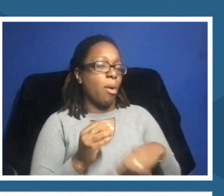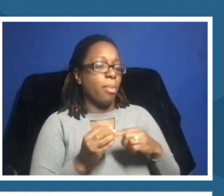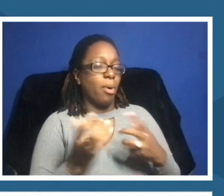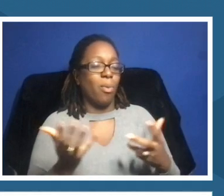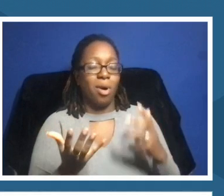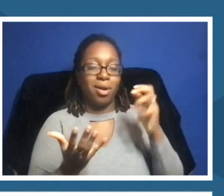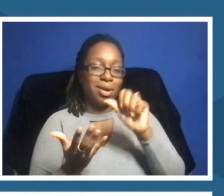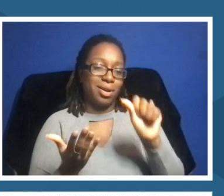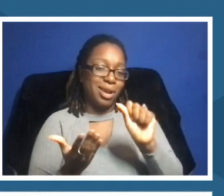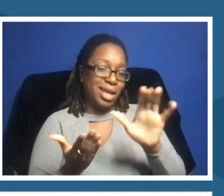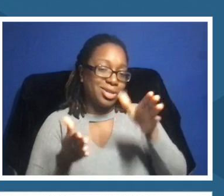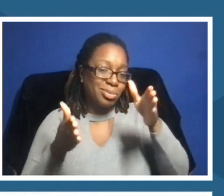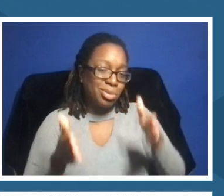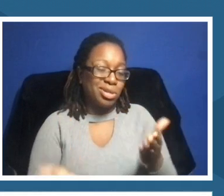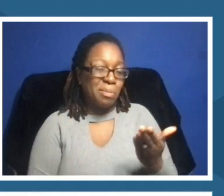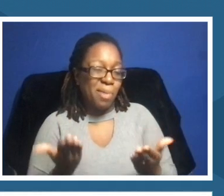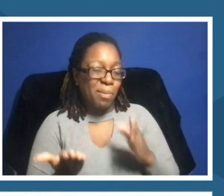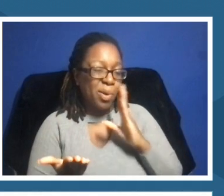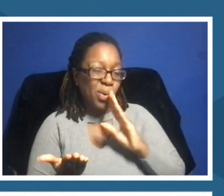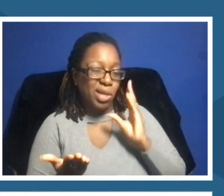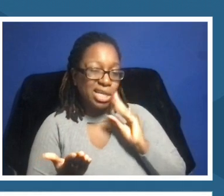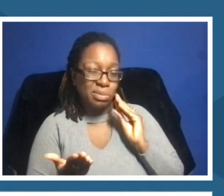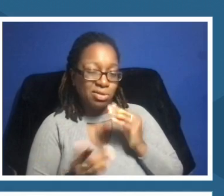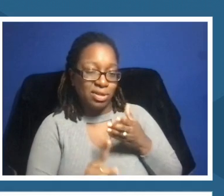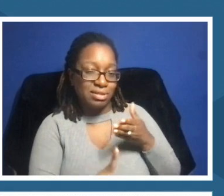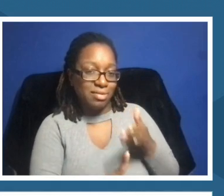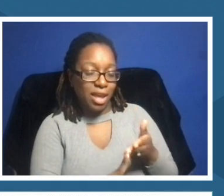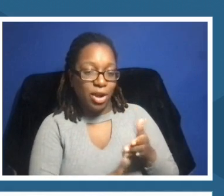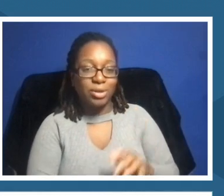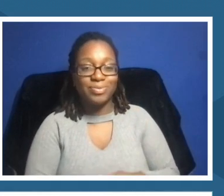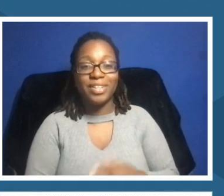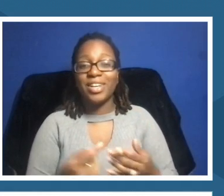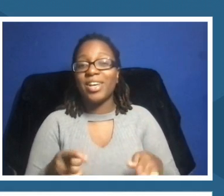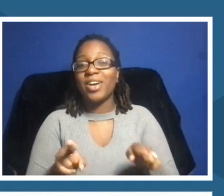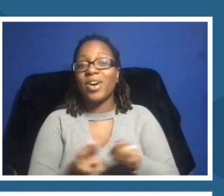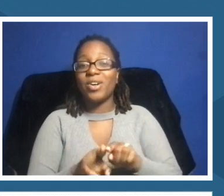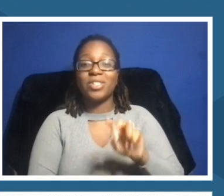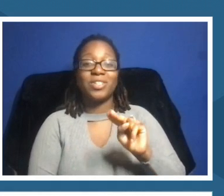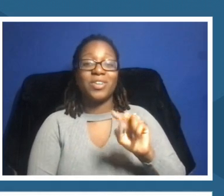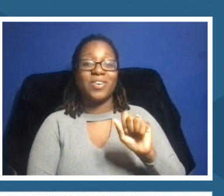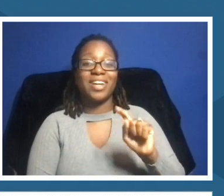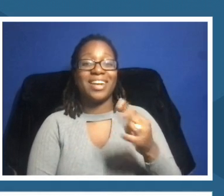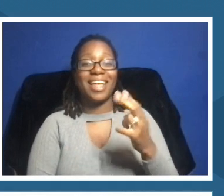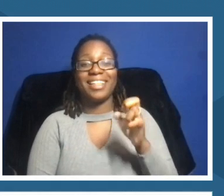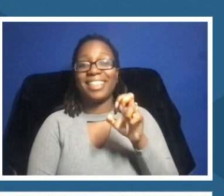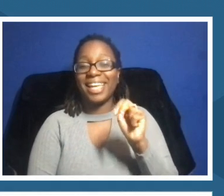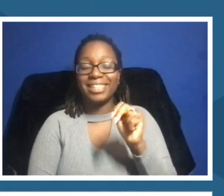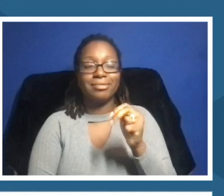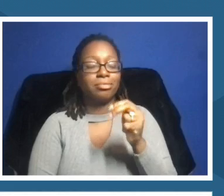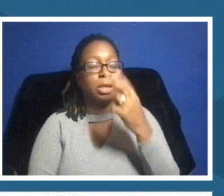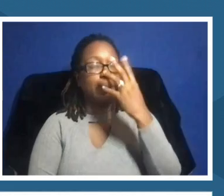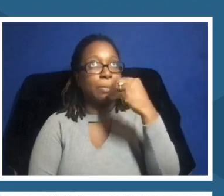context and lastly it's also beautifully animated by our editor nathan and so if folks are interested definitely check it